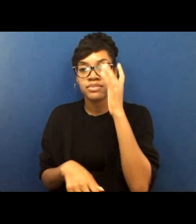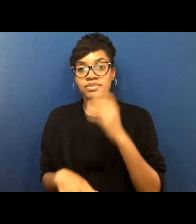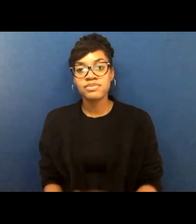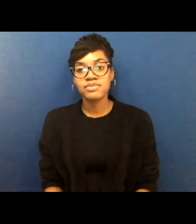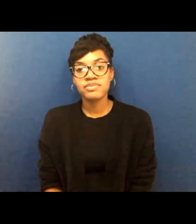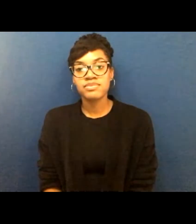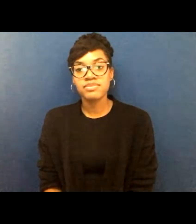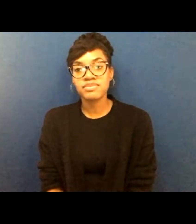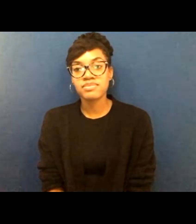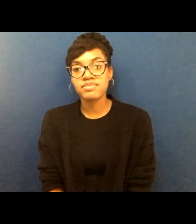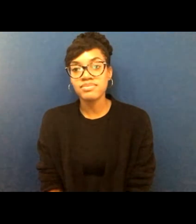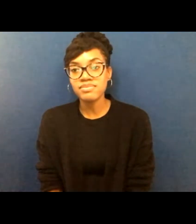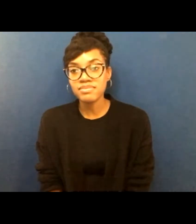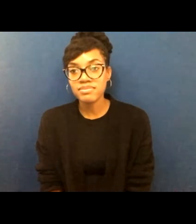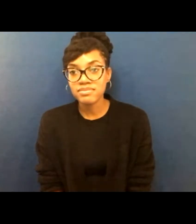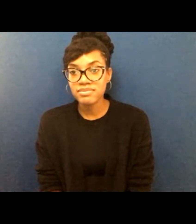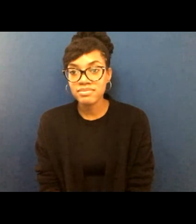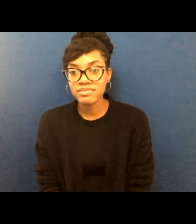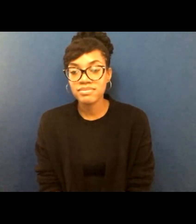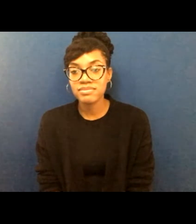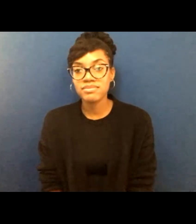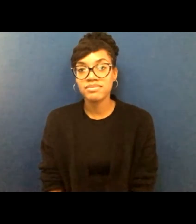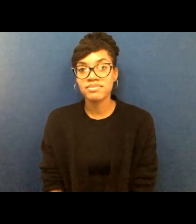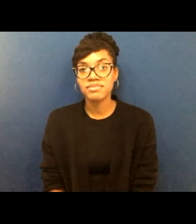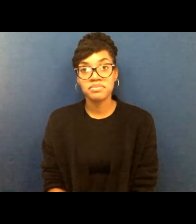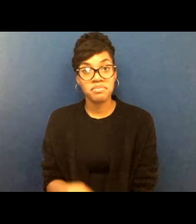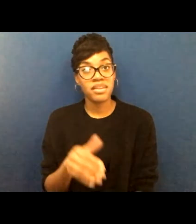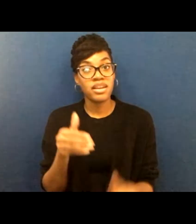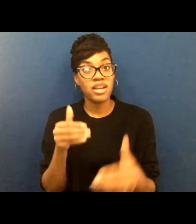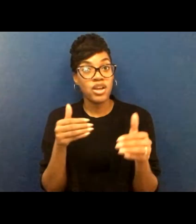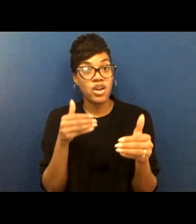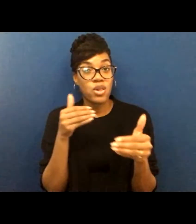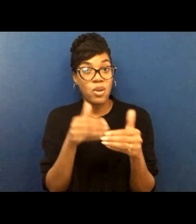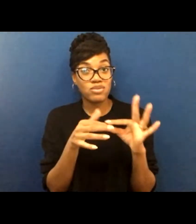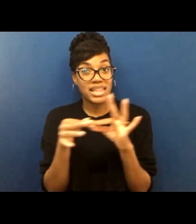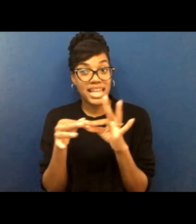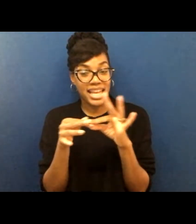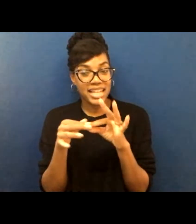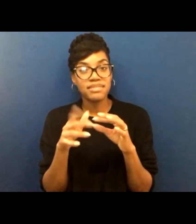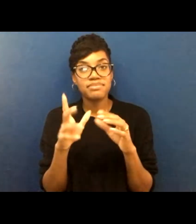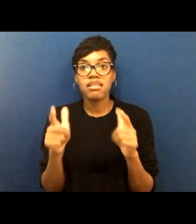Now, closely related to hermit crab are actually one of our largest Alaskan crab species.